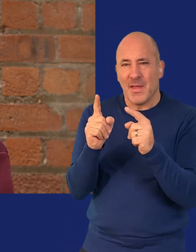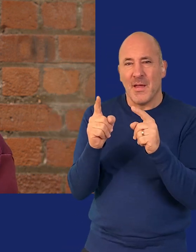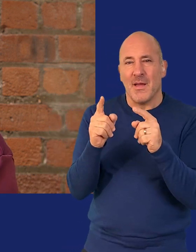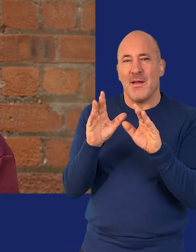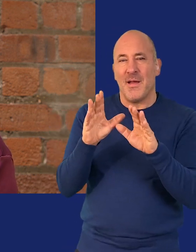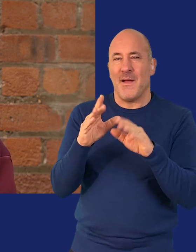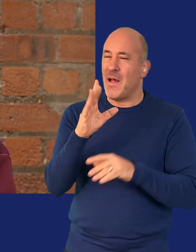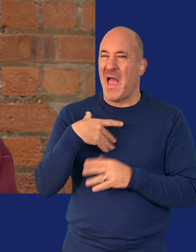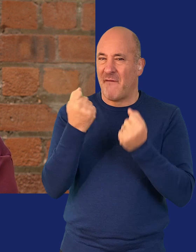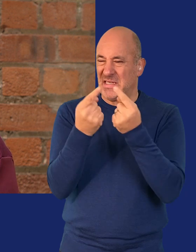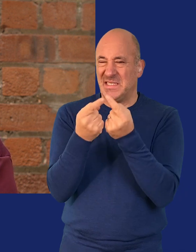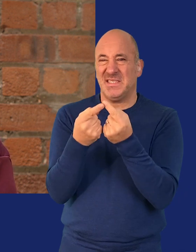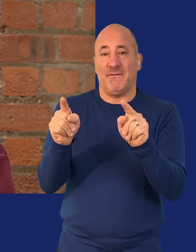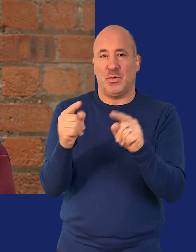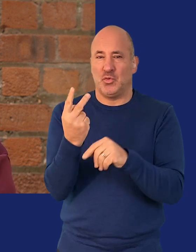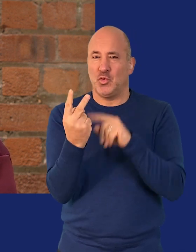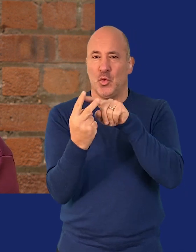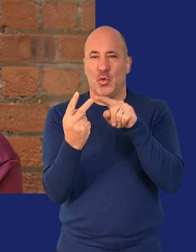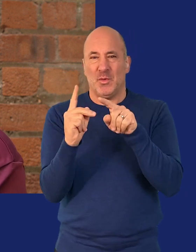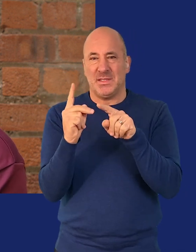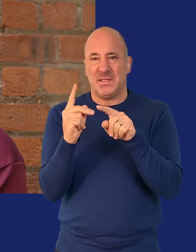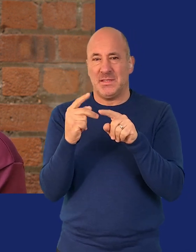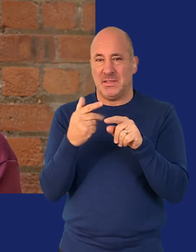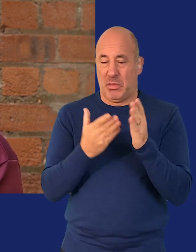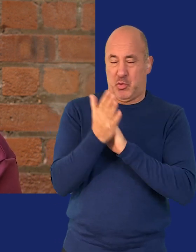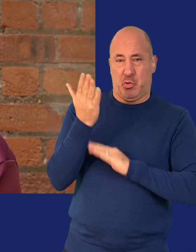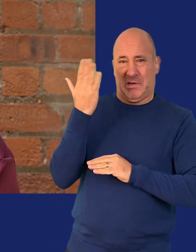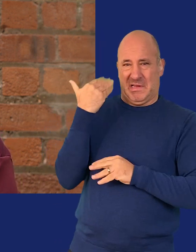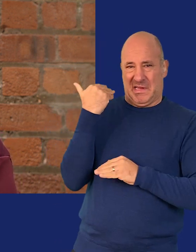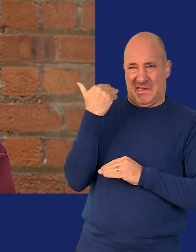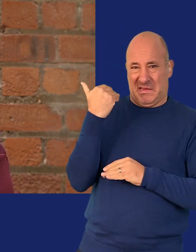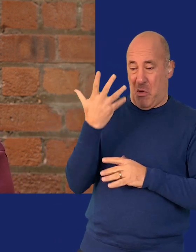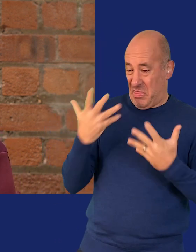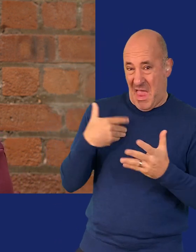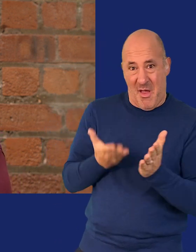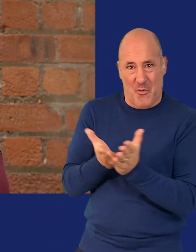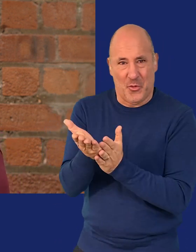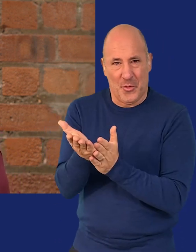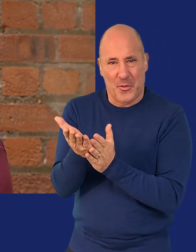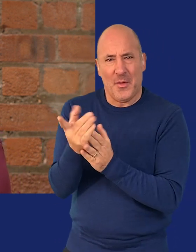first of all- the difference between lived experience and living experience, it kind